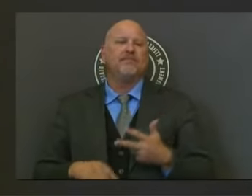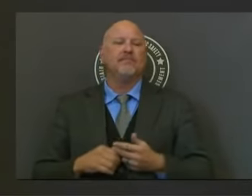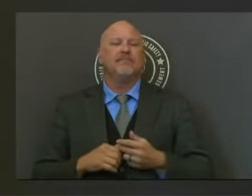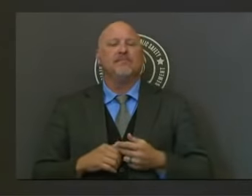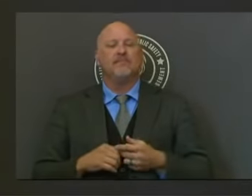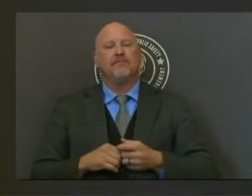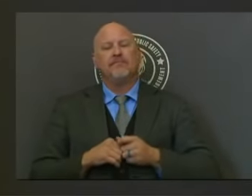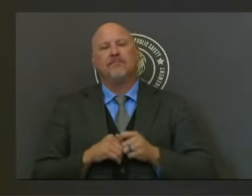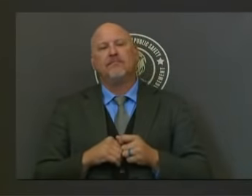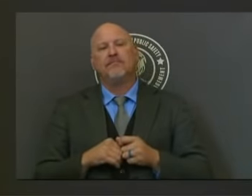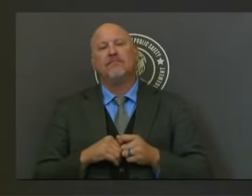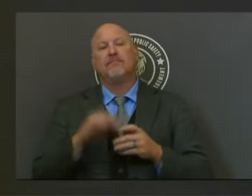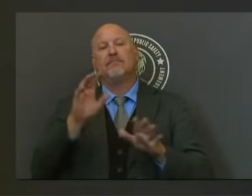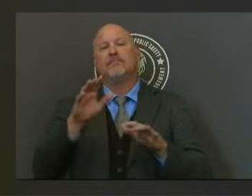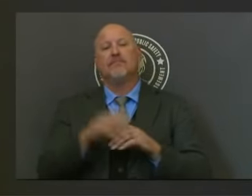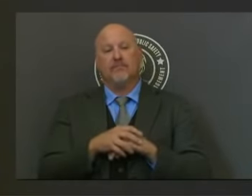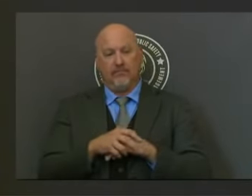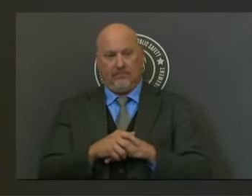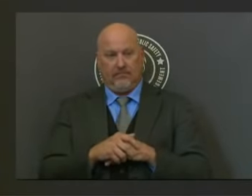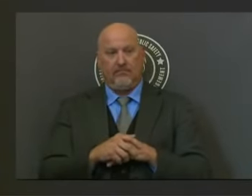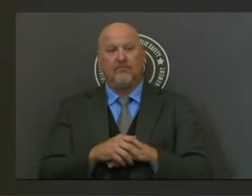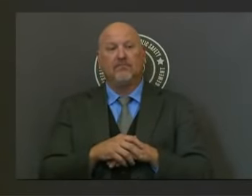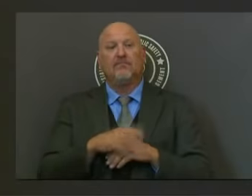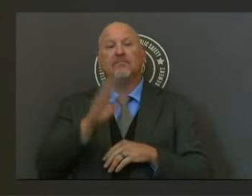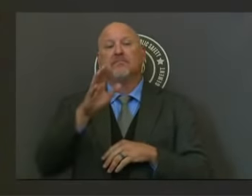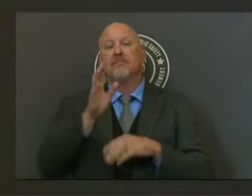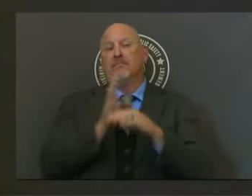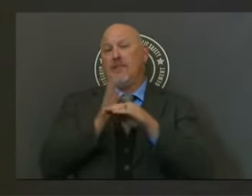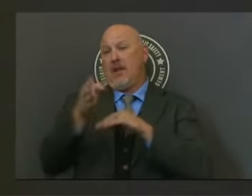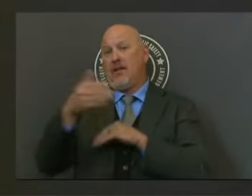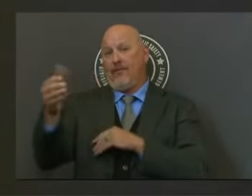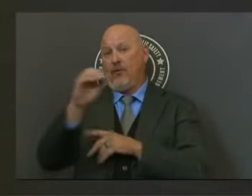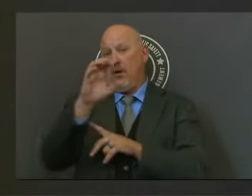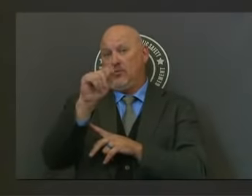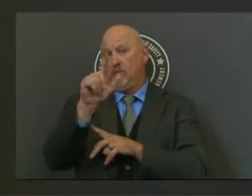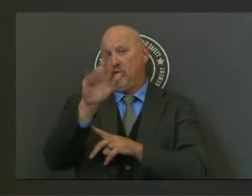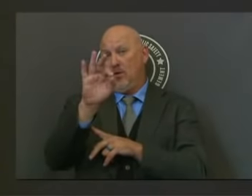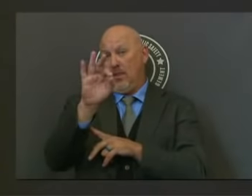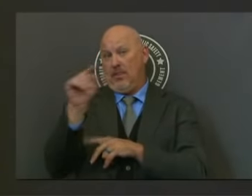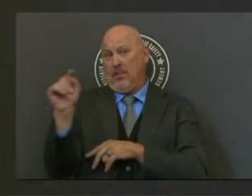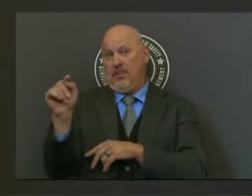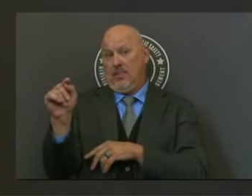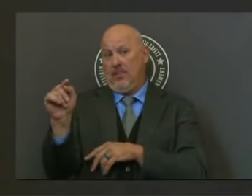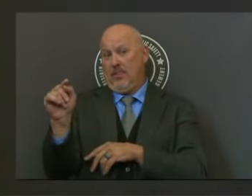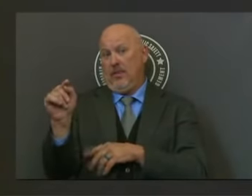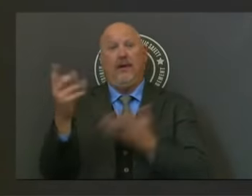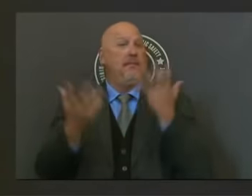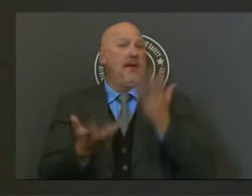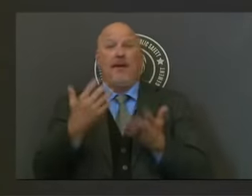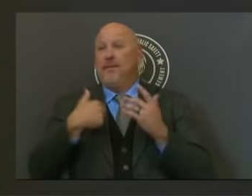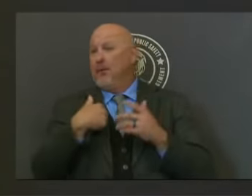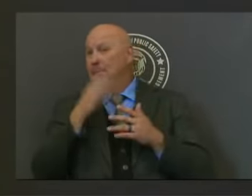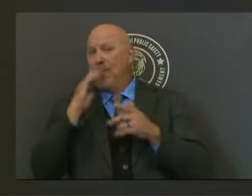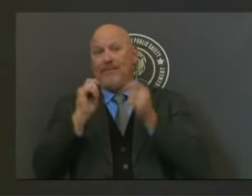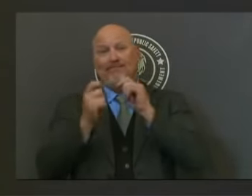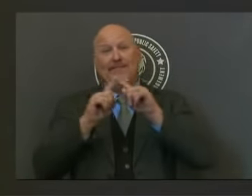after which the gathering size